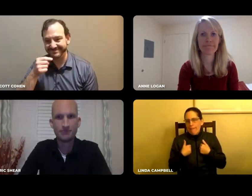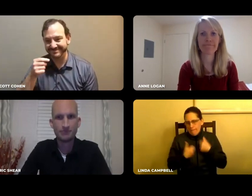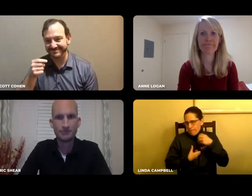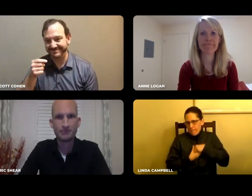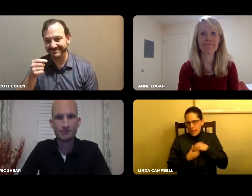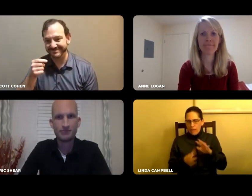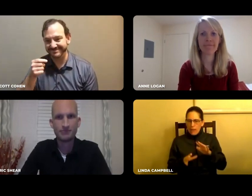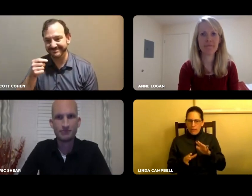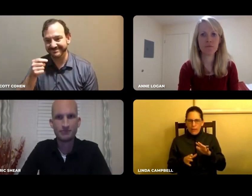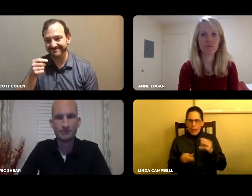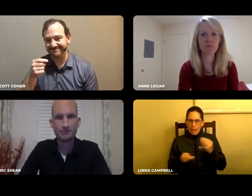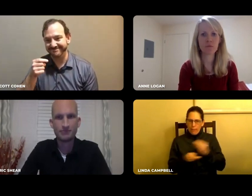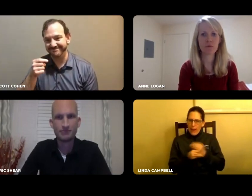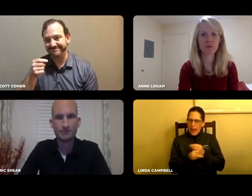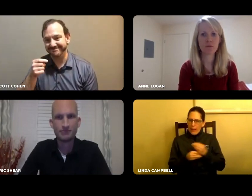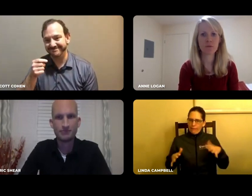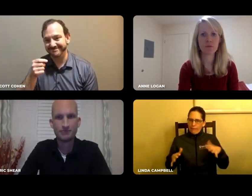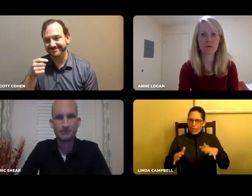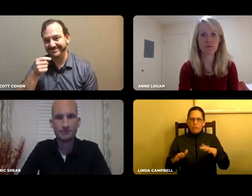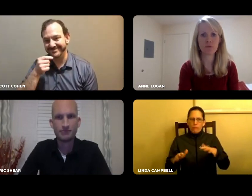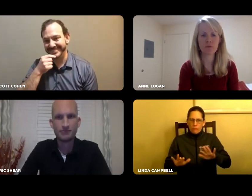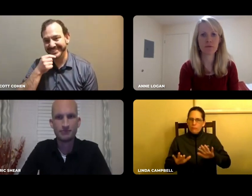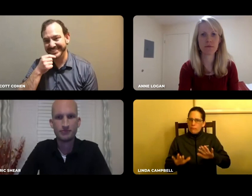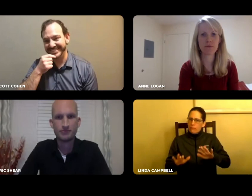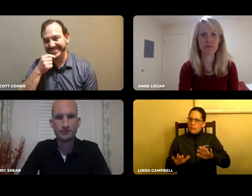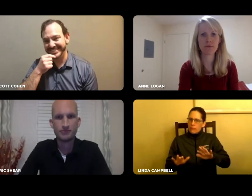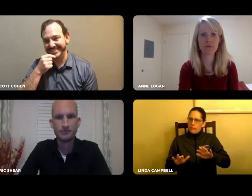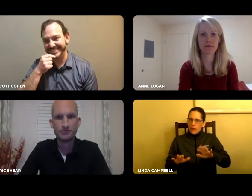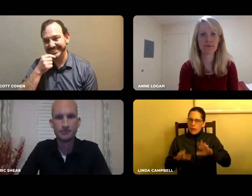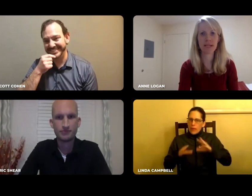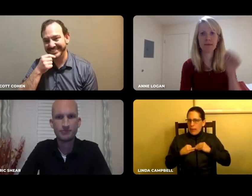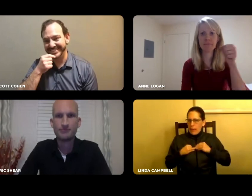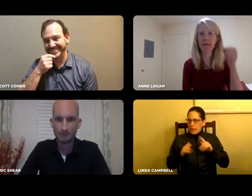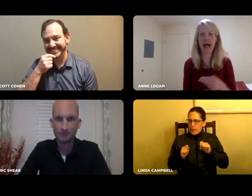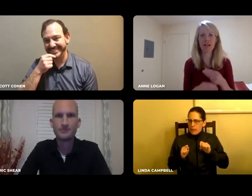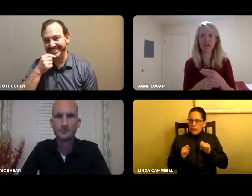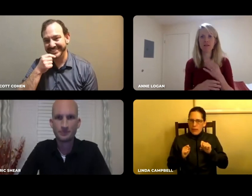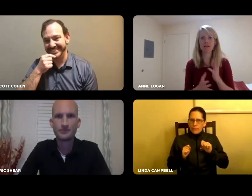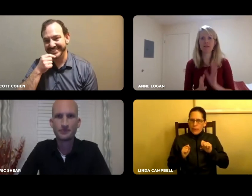internalized fear of math. Accept it and move on.